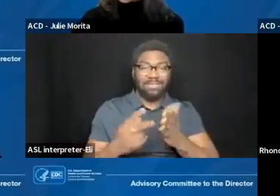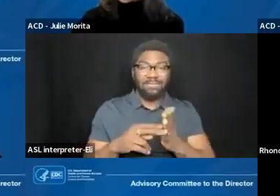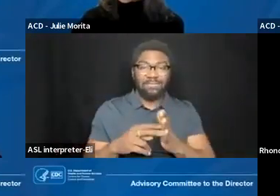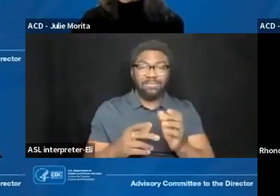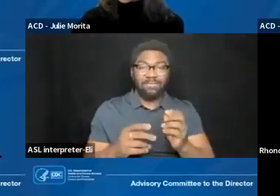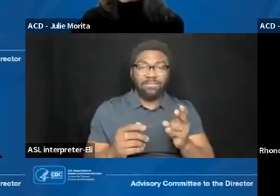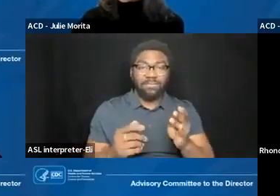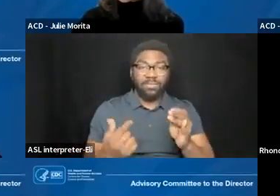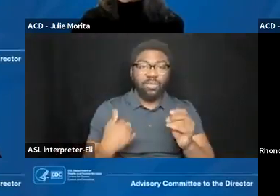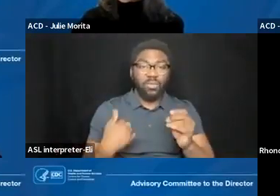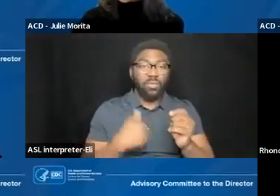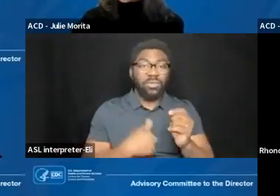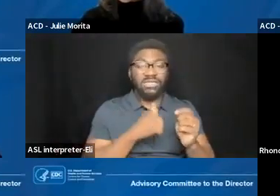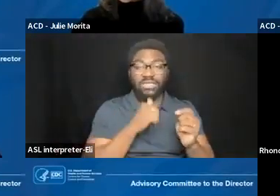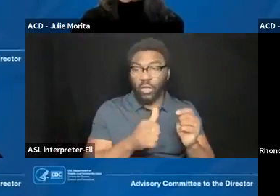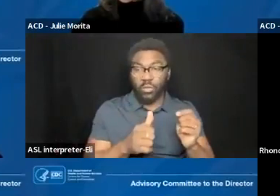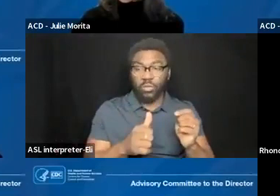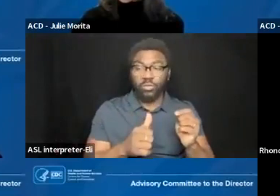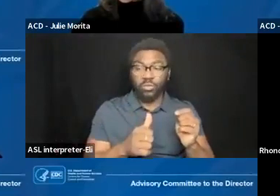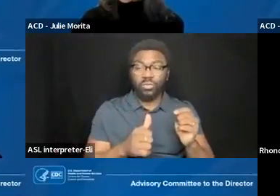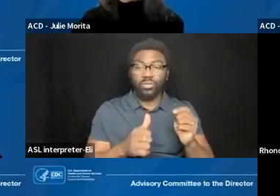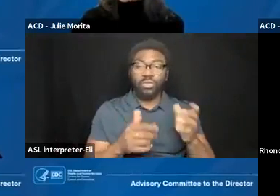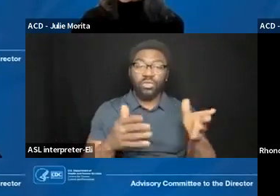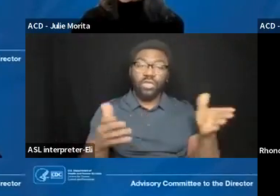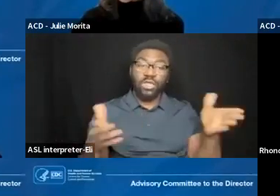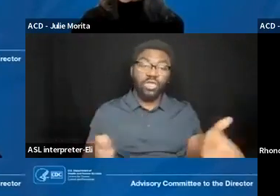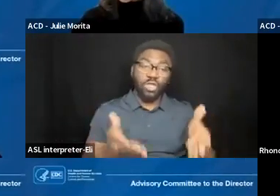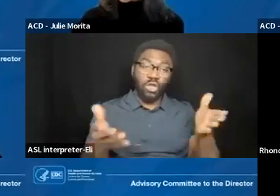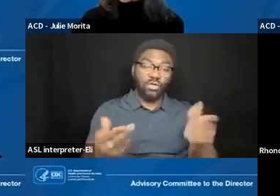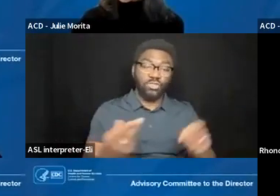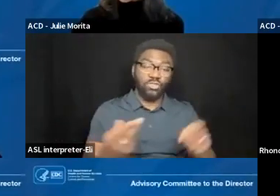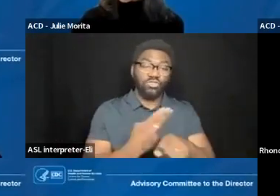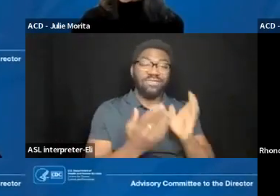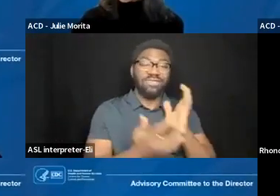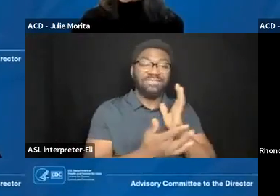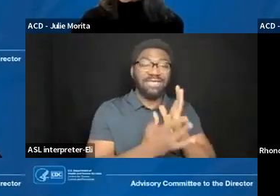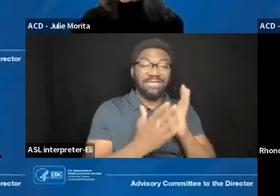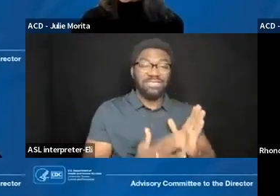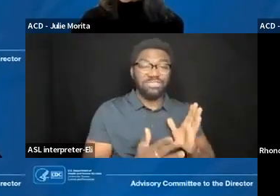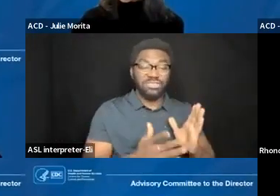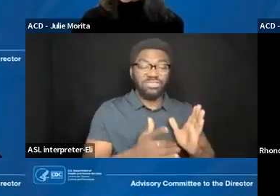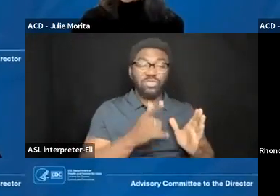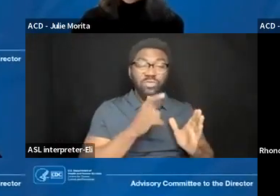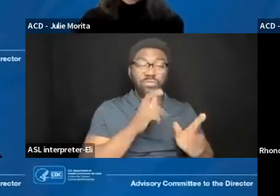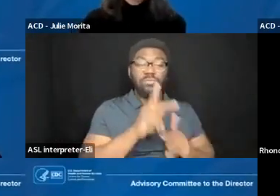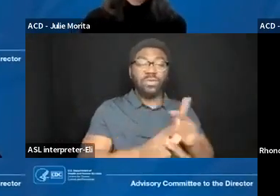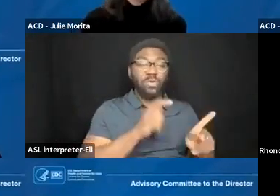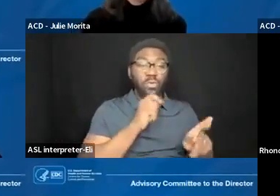of technicians who would both, in a research space